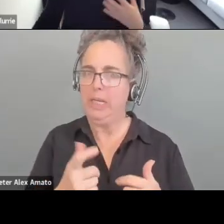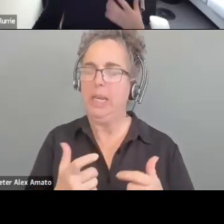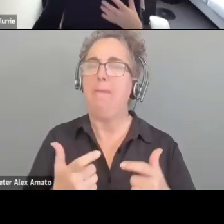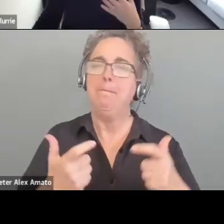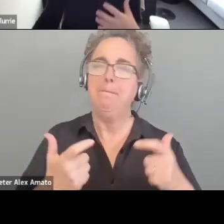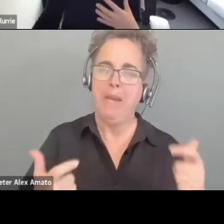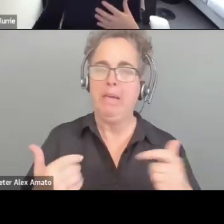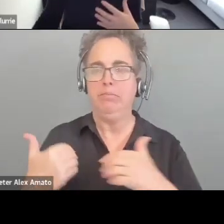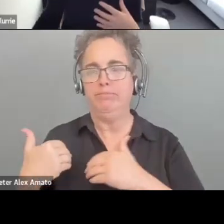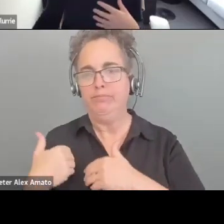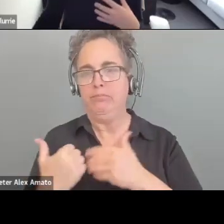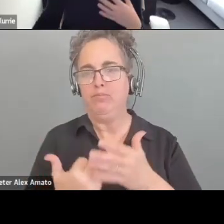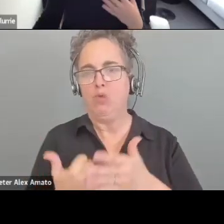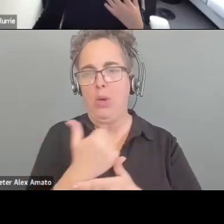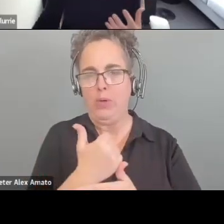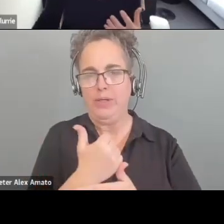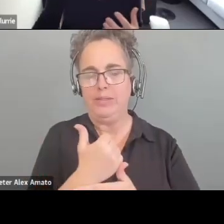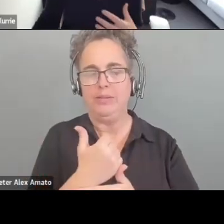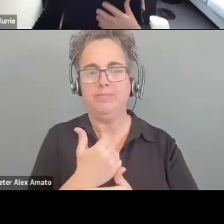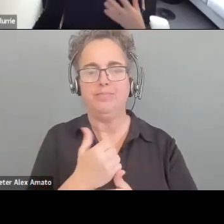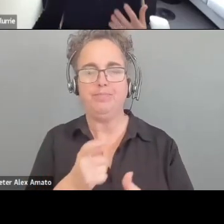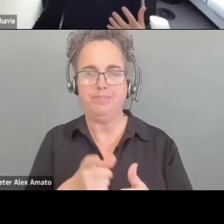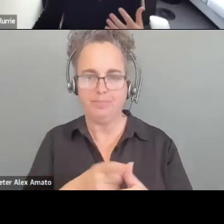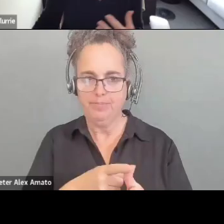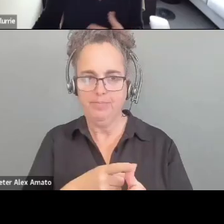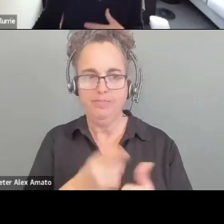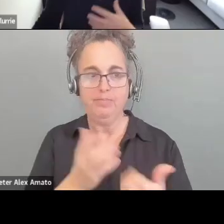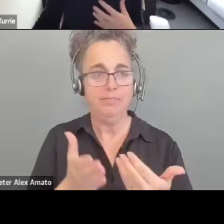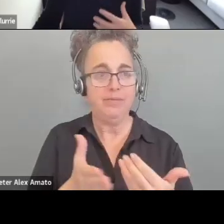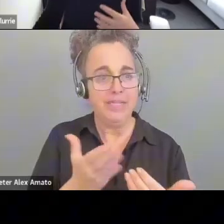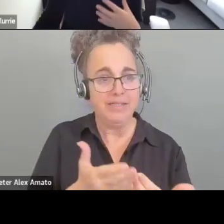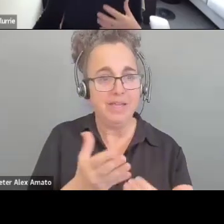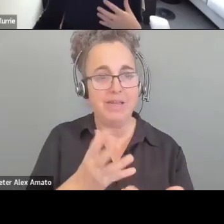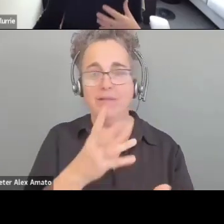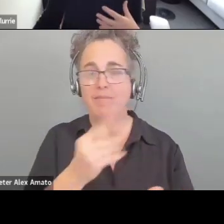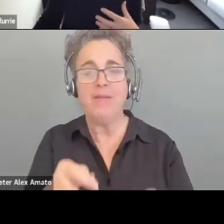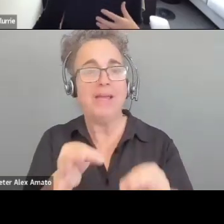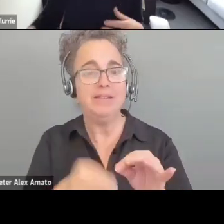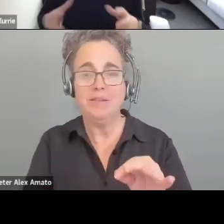We need to make it easy and simple to work within our team,